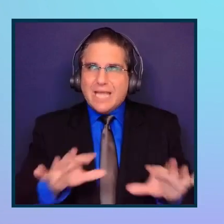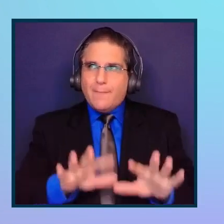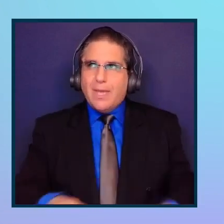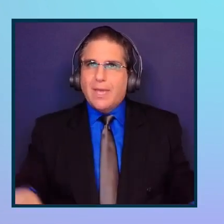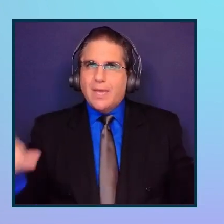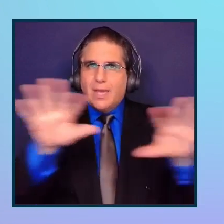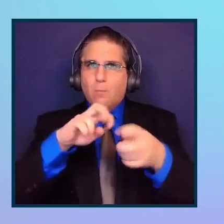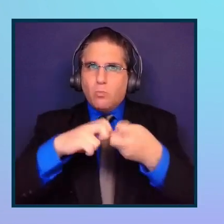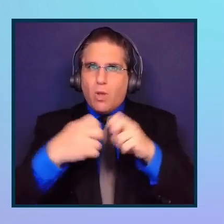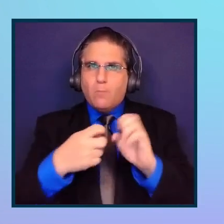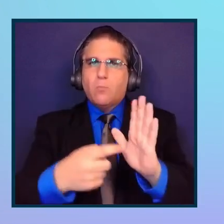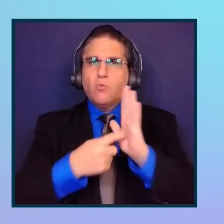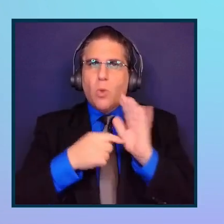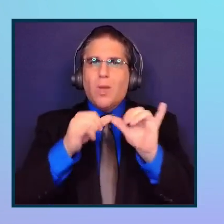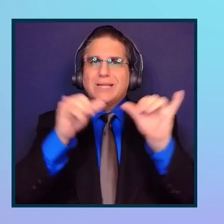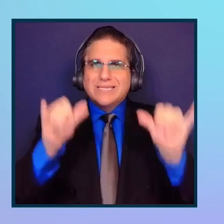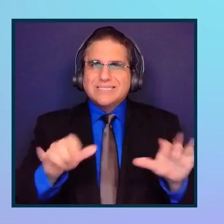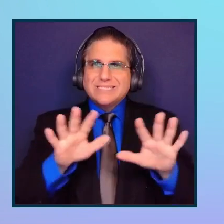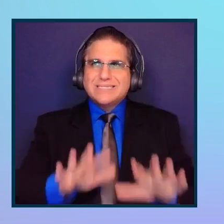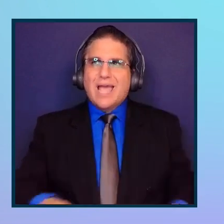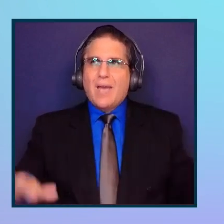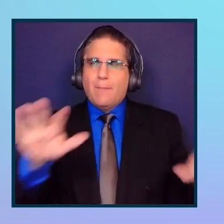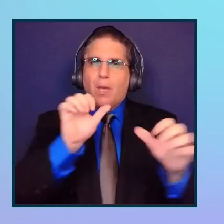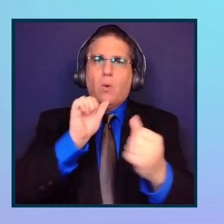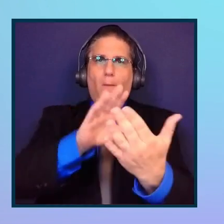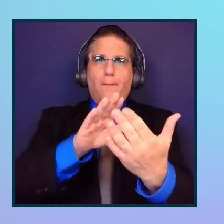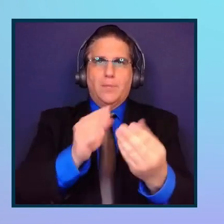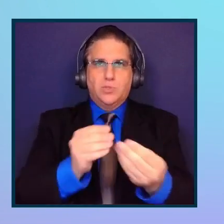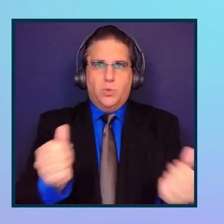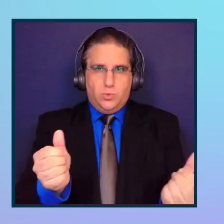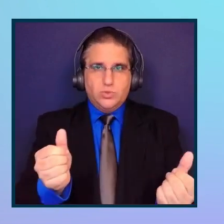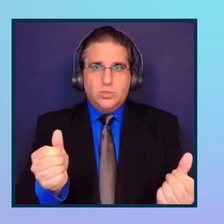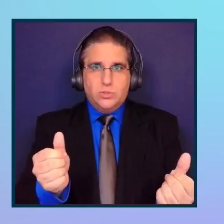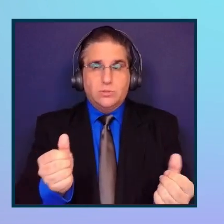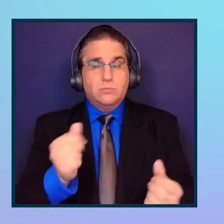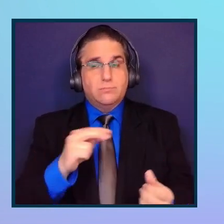And in this case, feeling like you are,